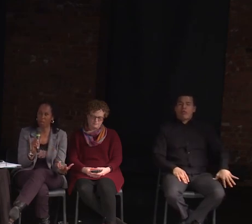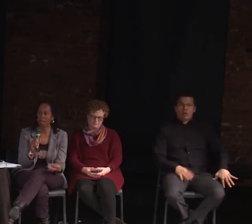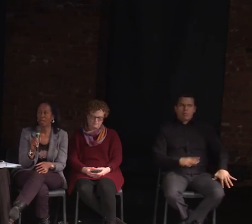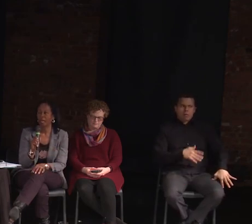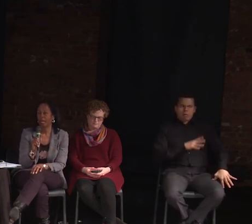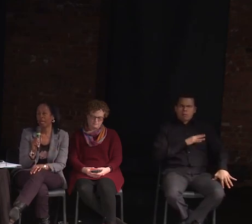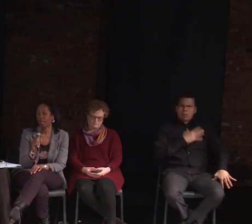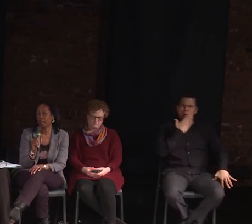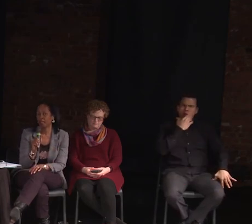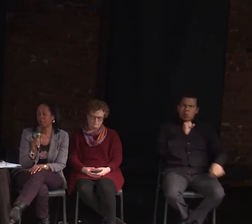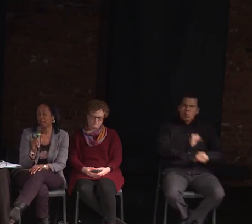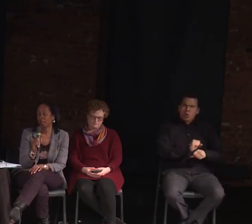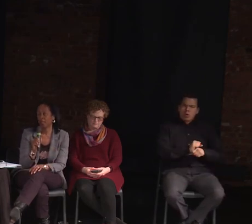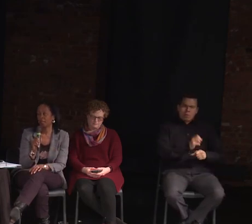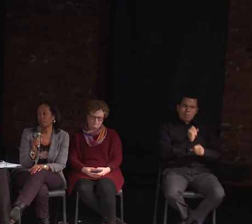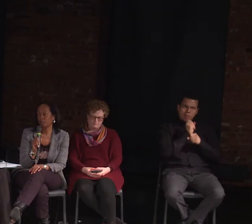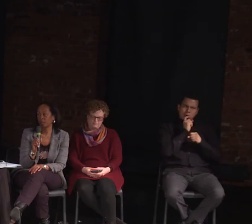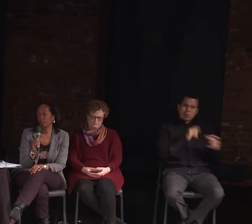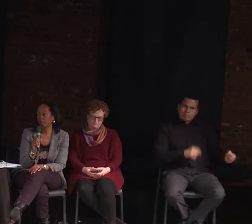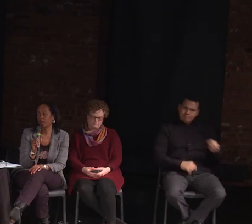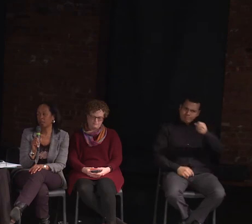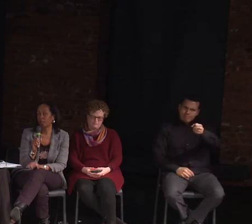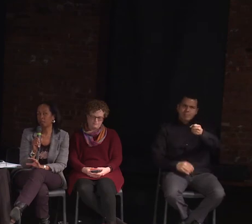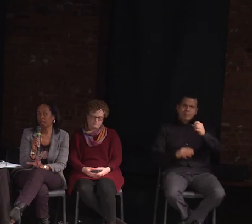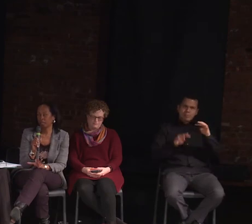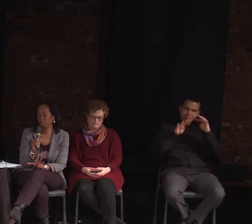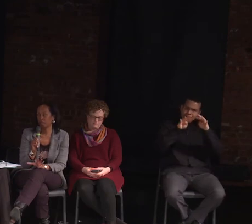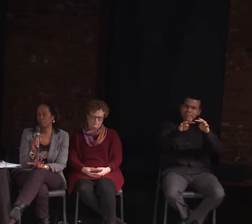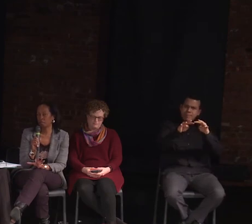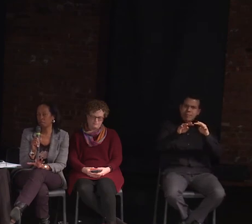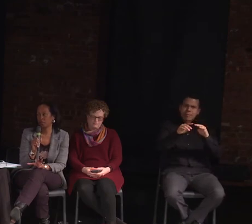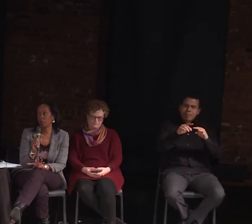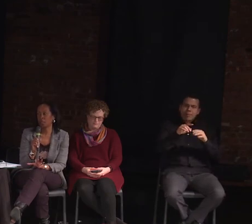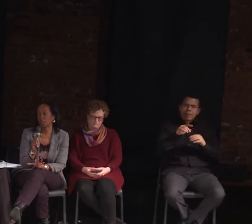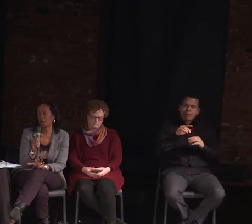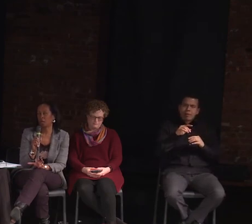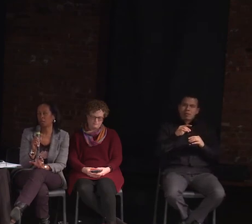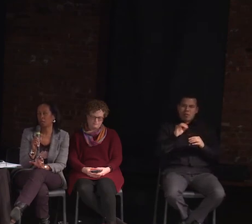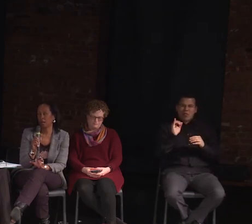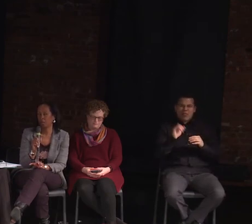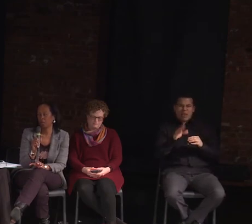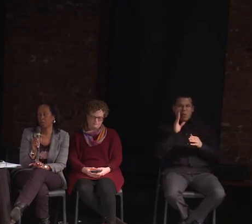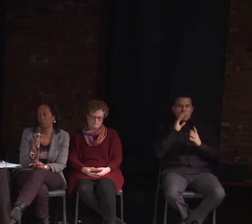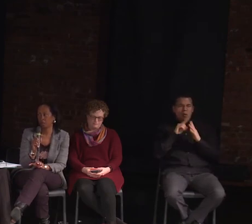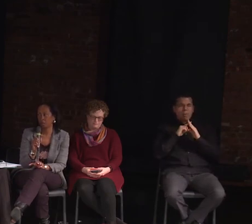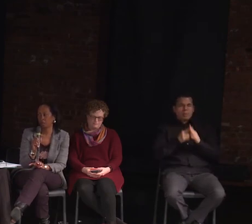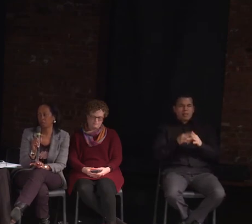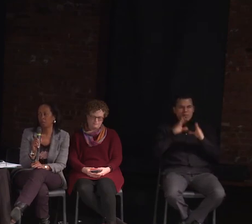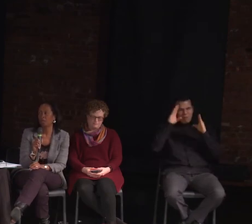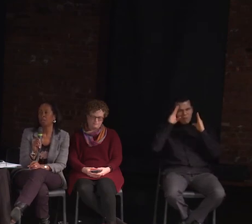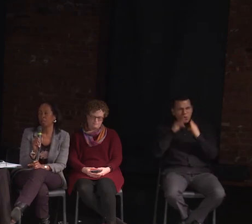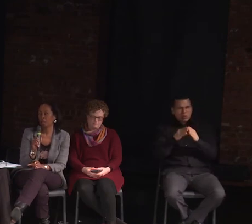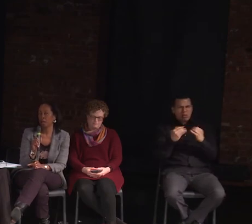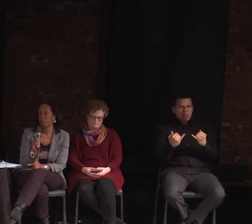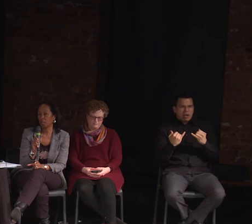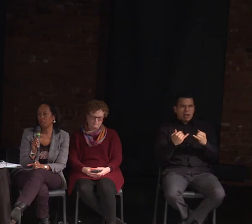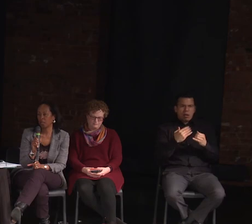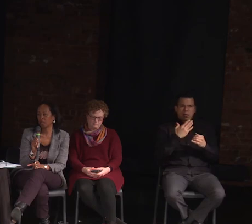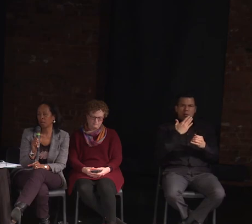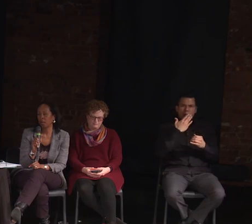work. That is an area that we will begin focusing on, very strategically in the coming year